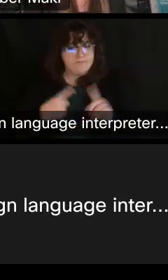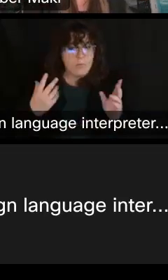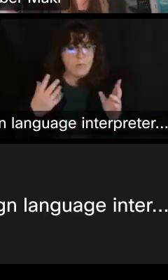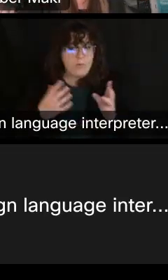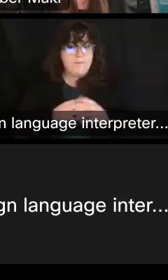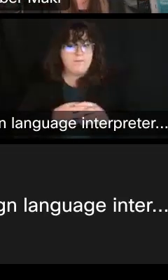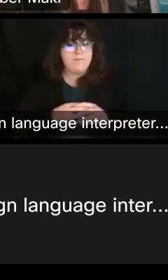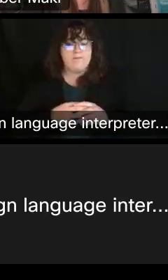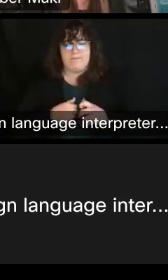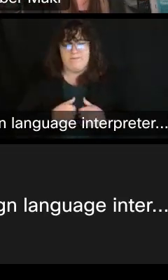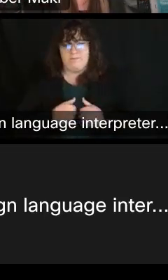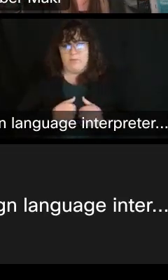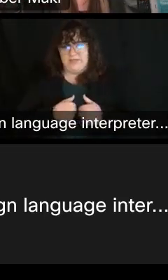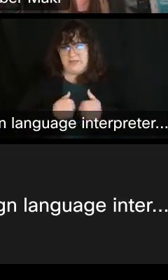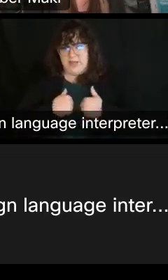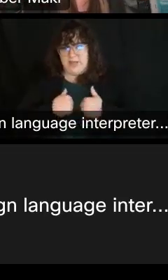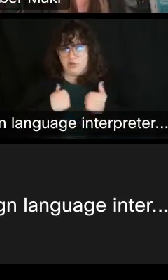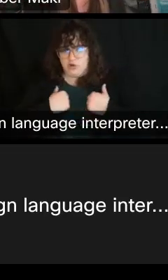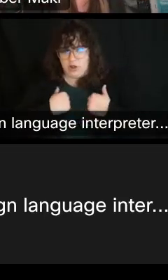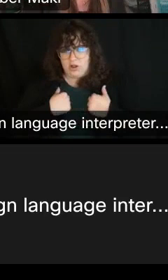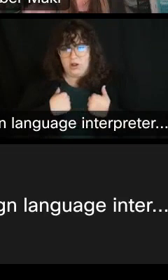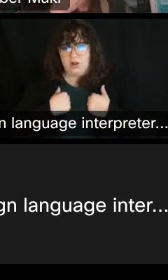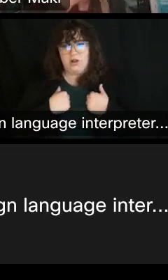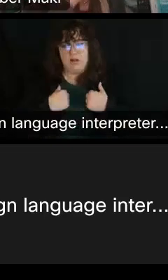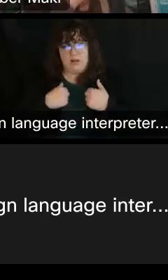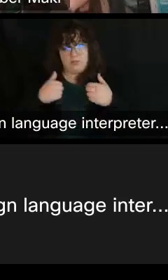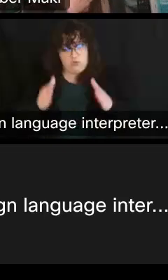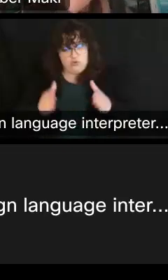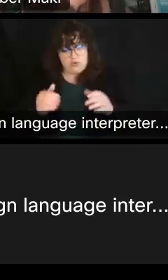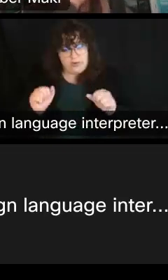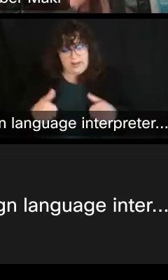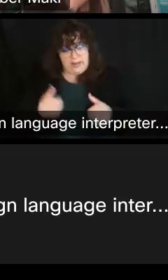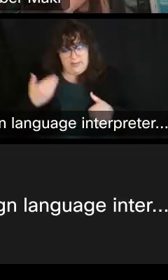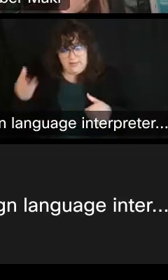there's some place for the person to live while they're receiving the service,